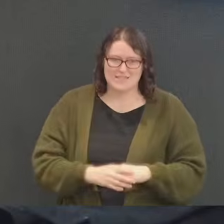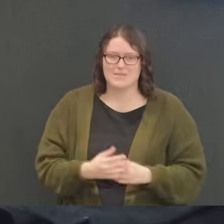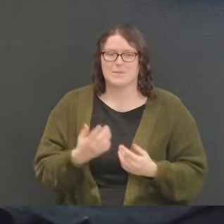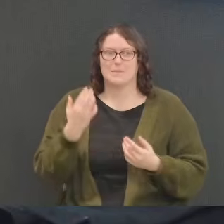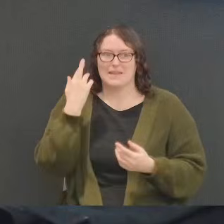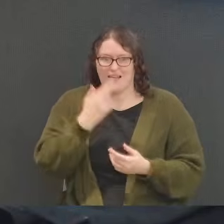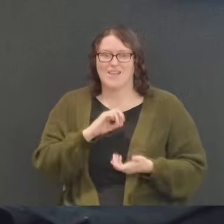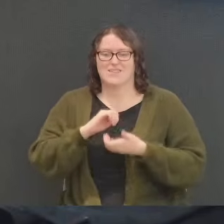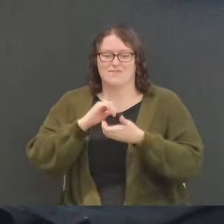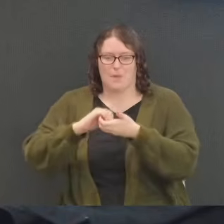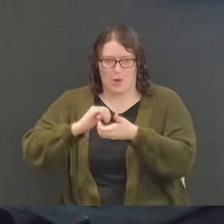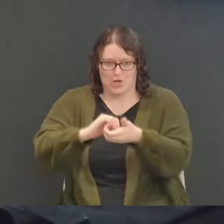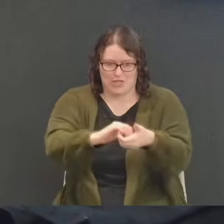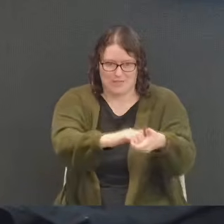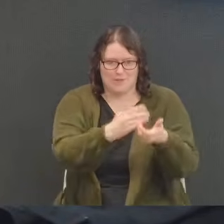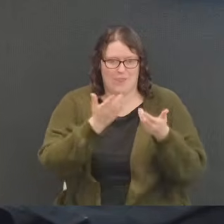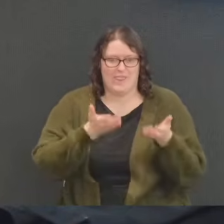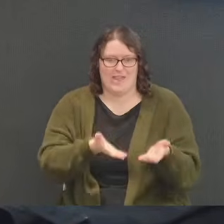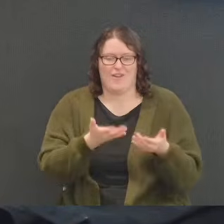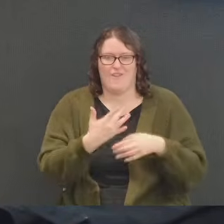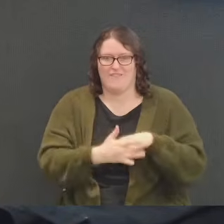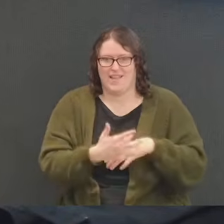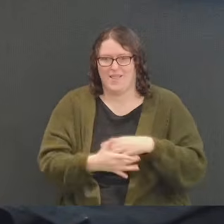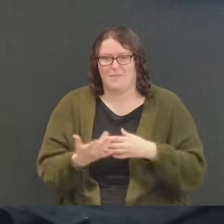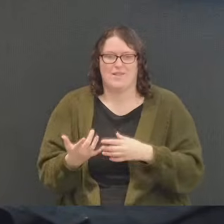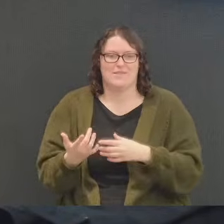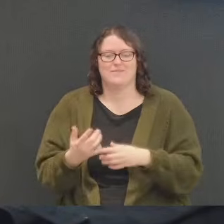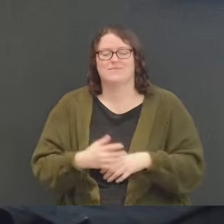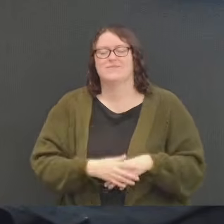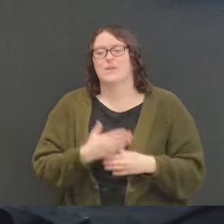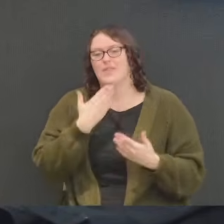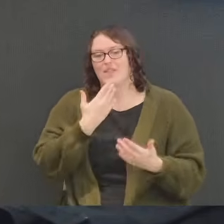that were in the room. Um, so thank you to all of them and to the small businesses that came